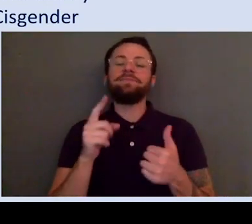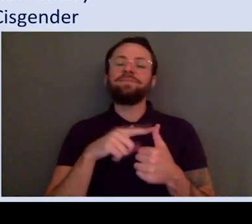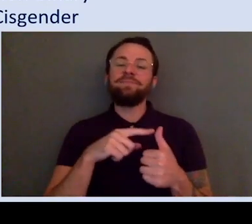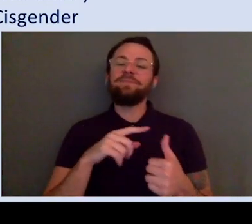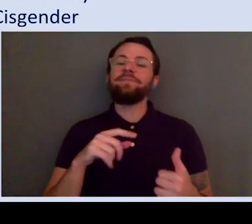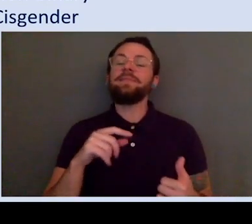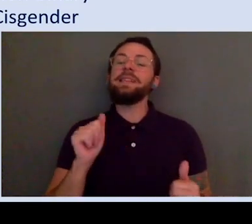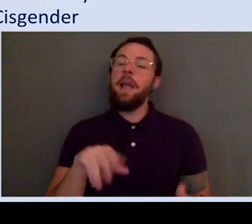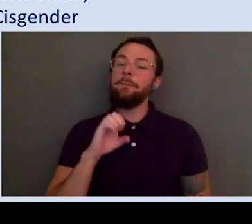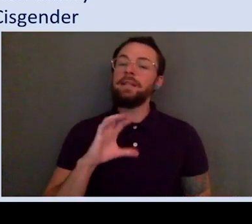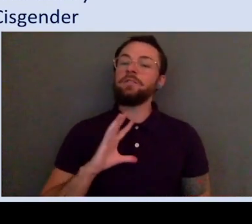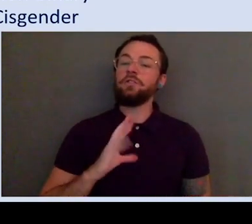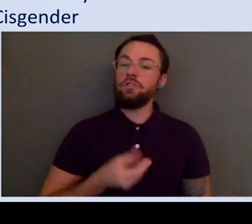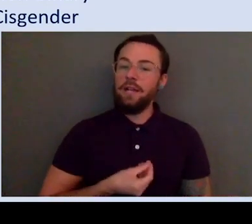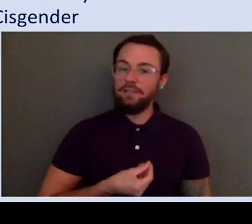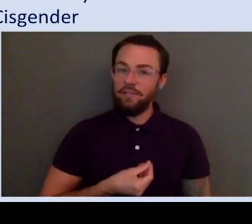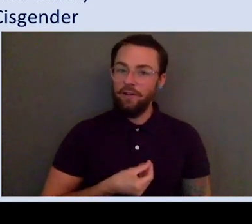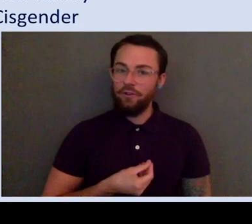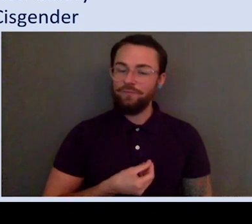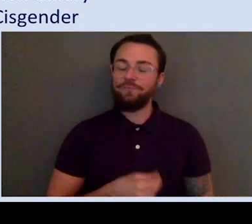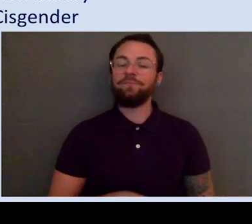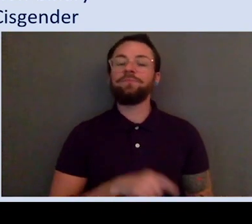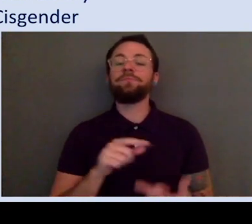Gender identity can be trans,